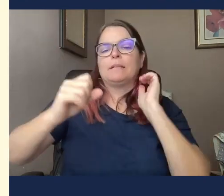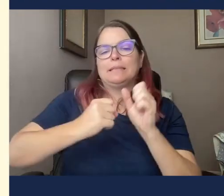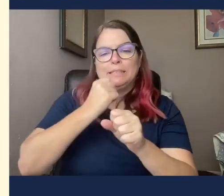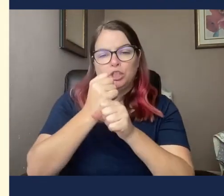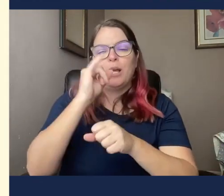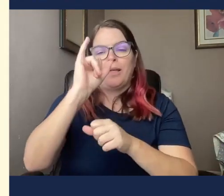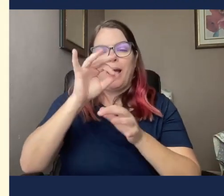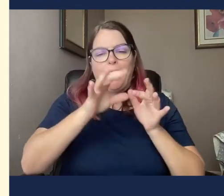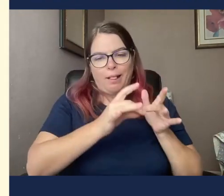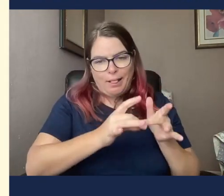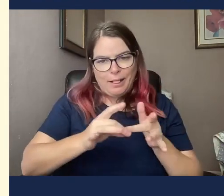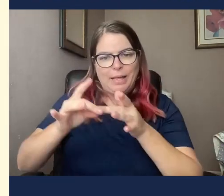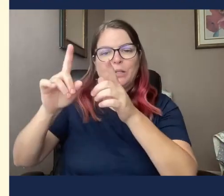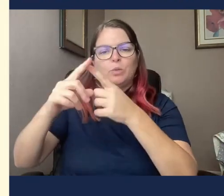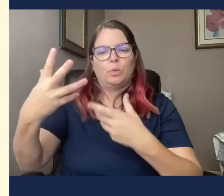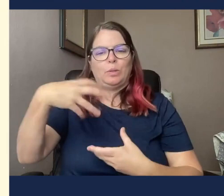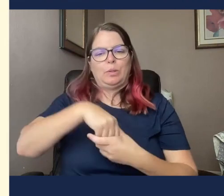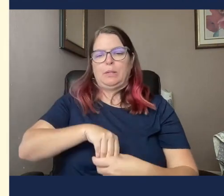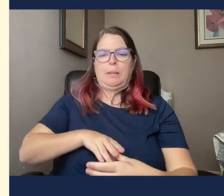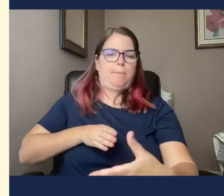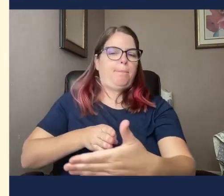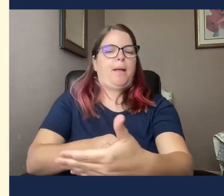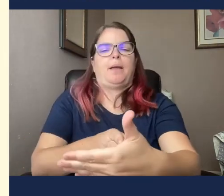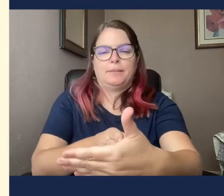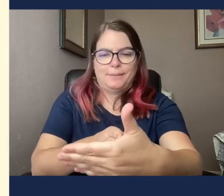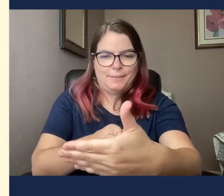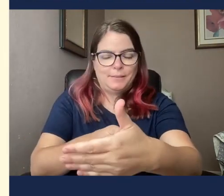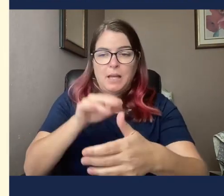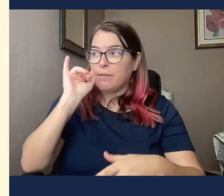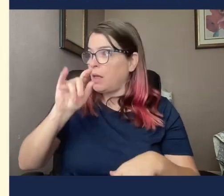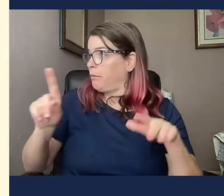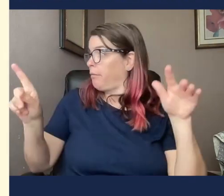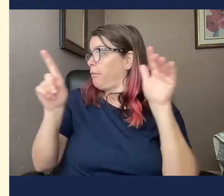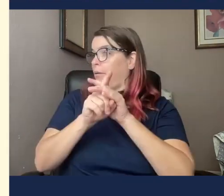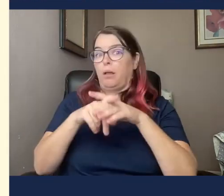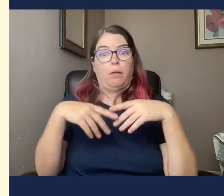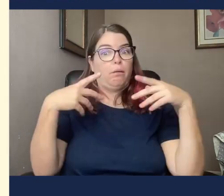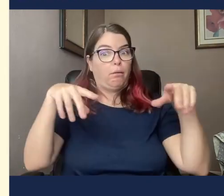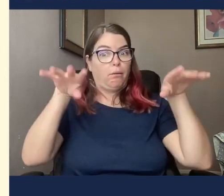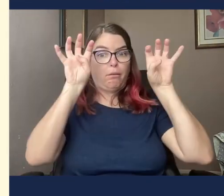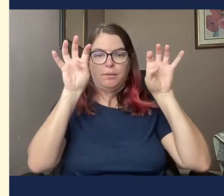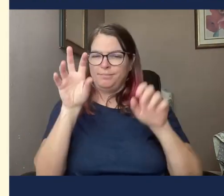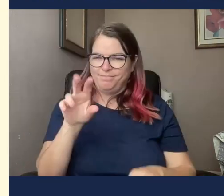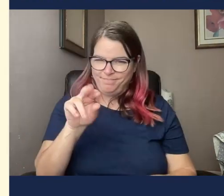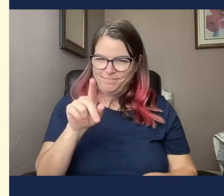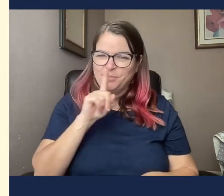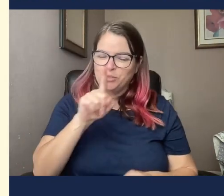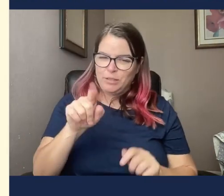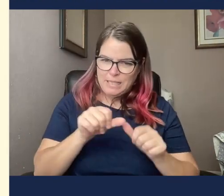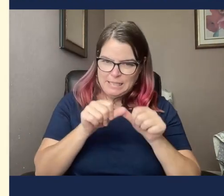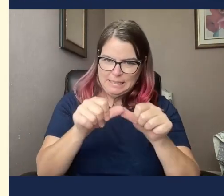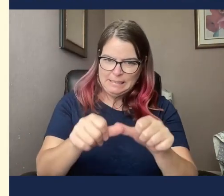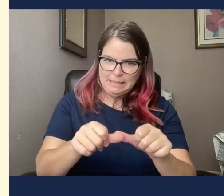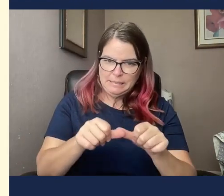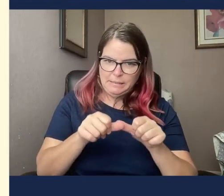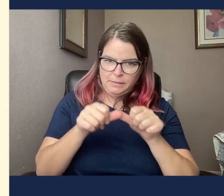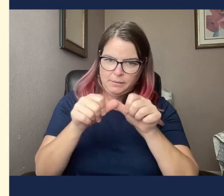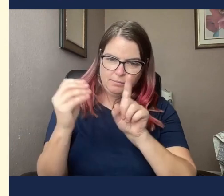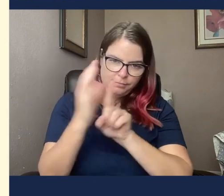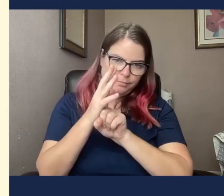institution that reenforces